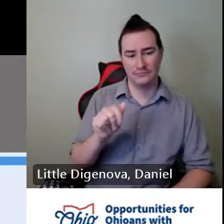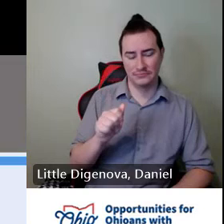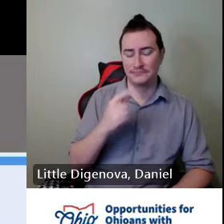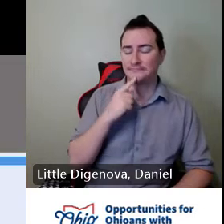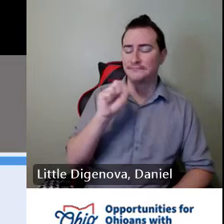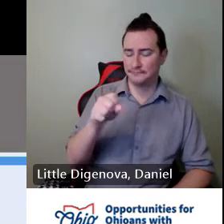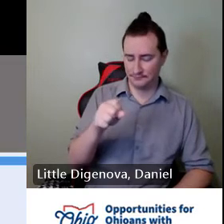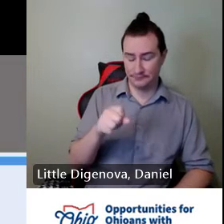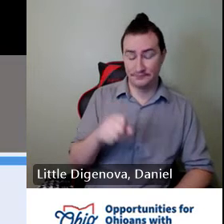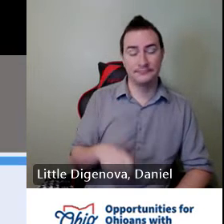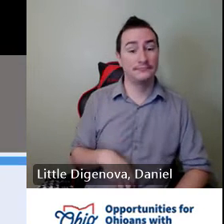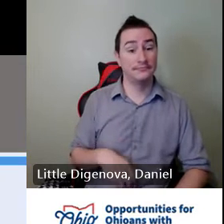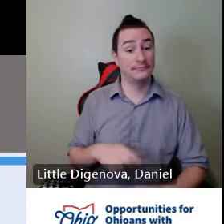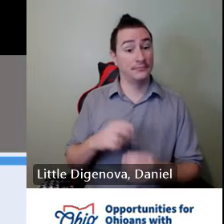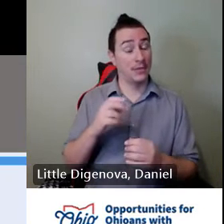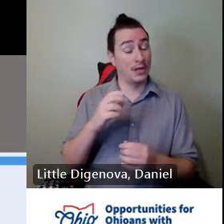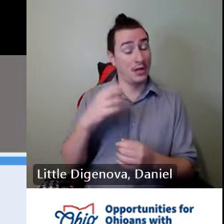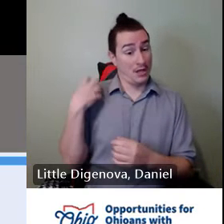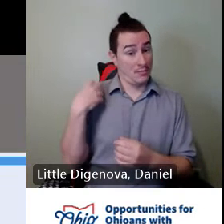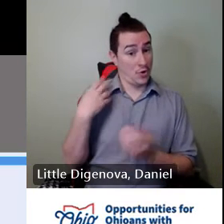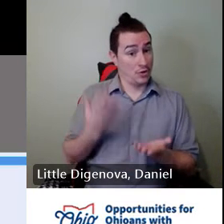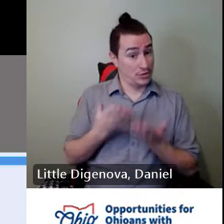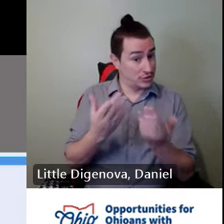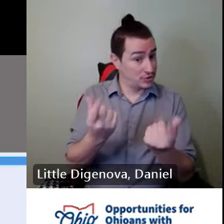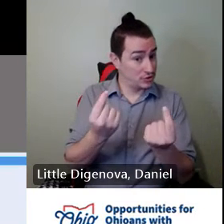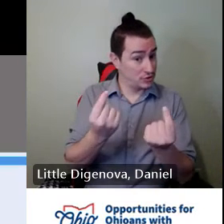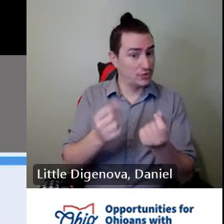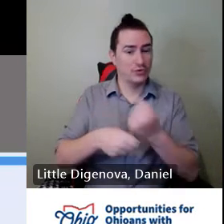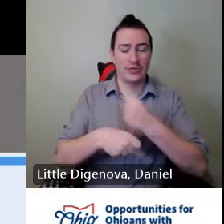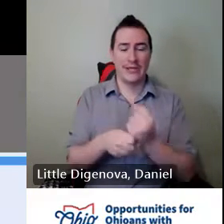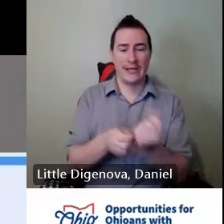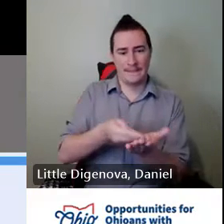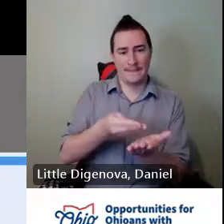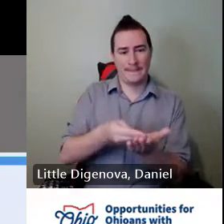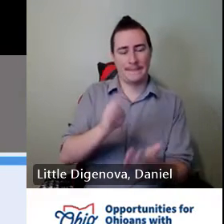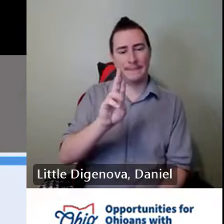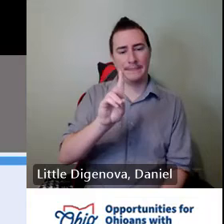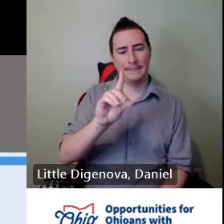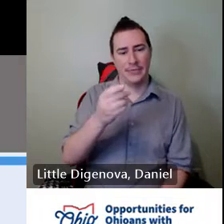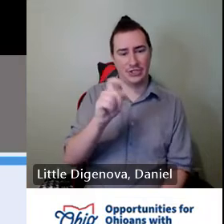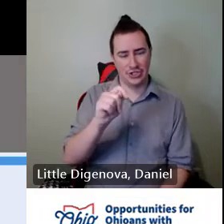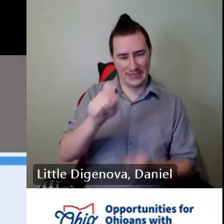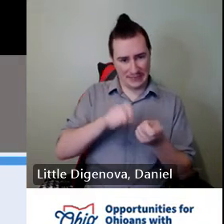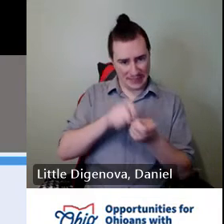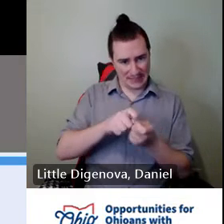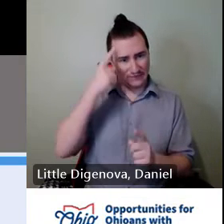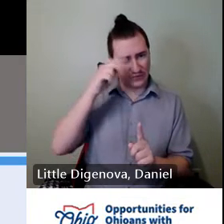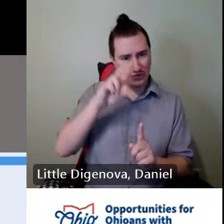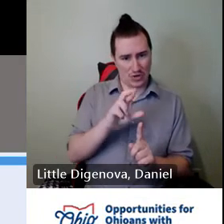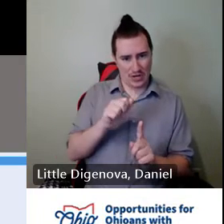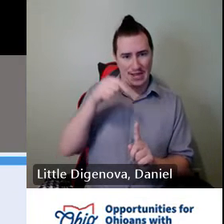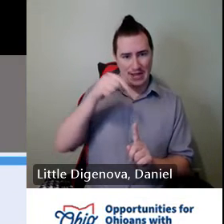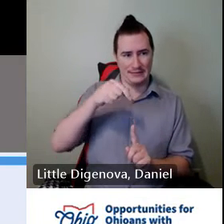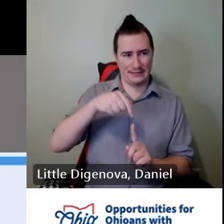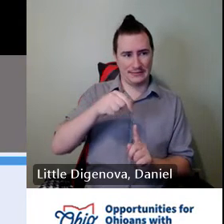or a centralized accommodation fund specifically for workplace accommodations. This can alleviate the concerns some hiring managers and